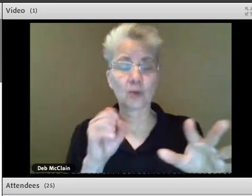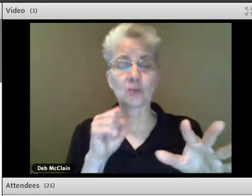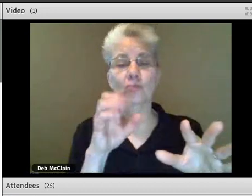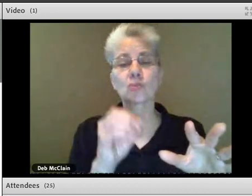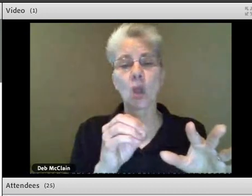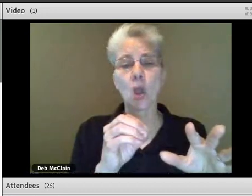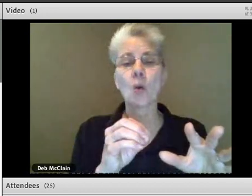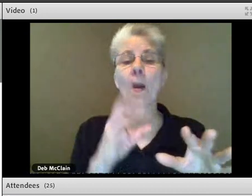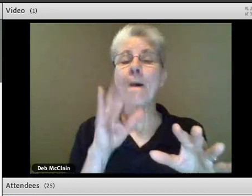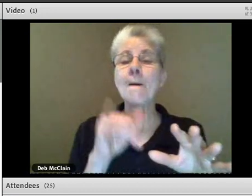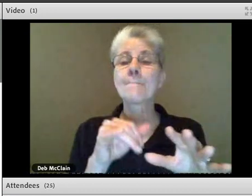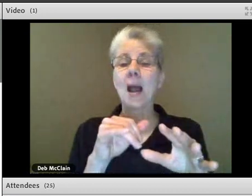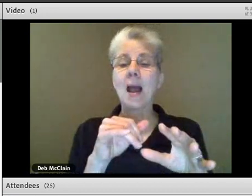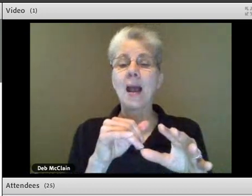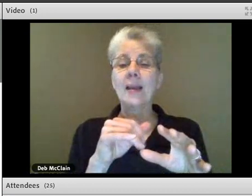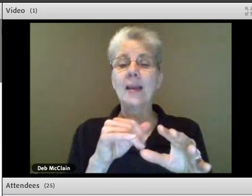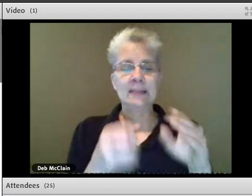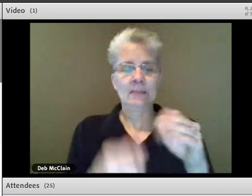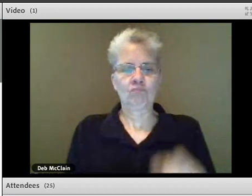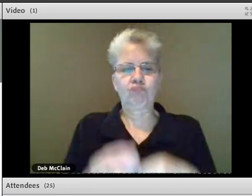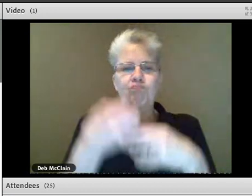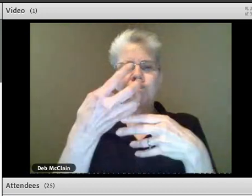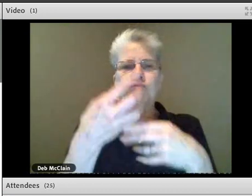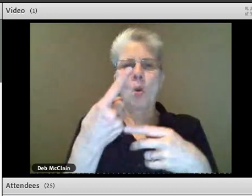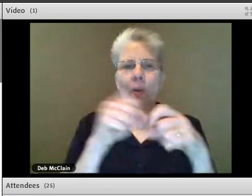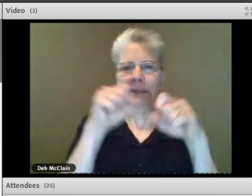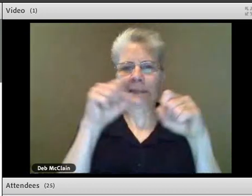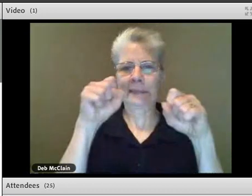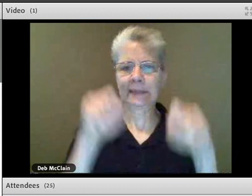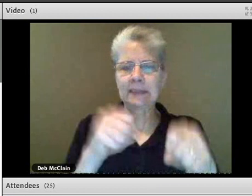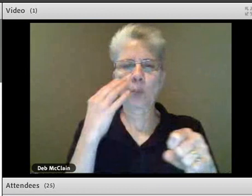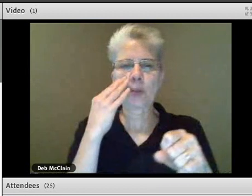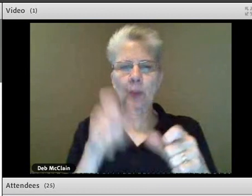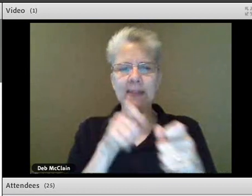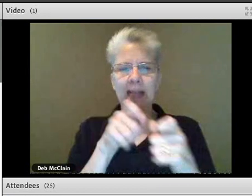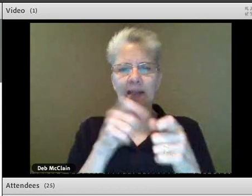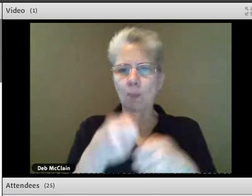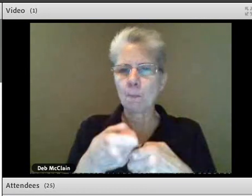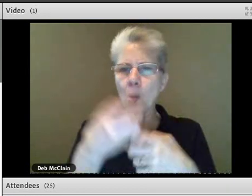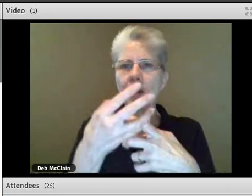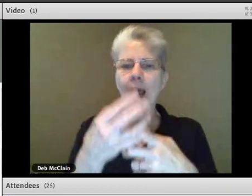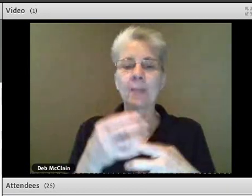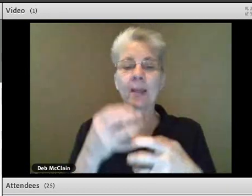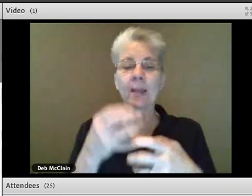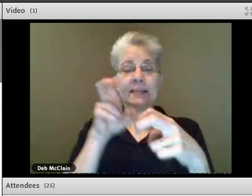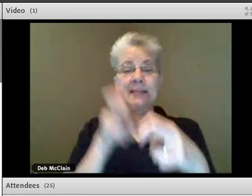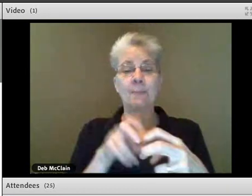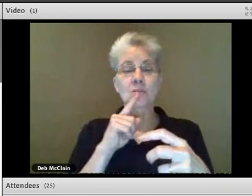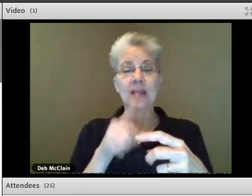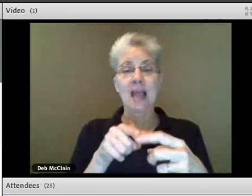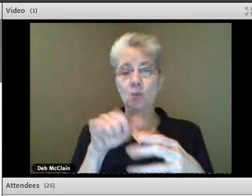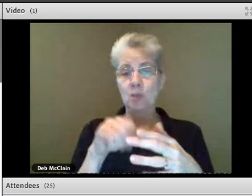So by putting this all into a system, it's all in one place. You know exactly where to go, so you can sit someone down and say, "Here is the courses you need to complete